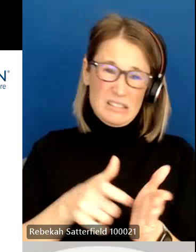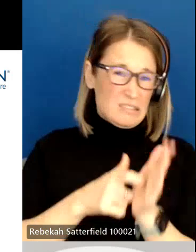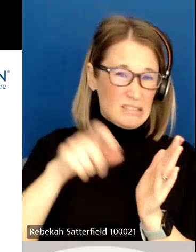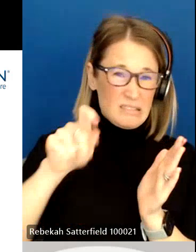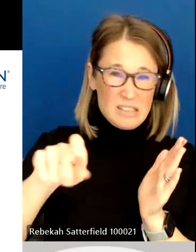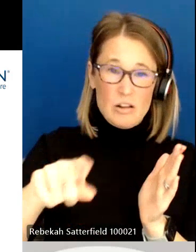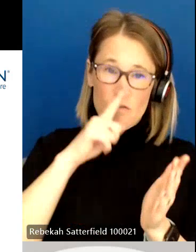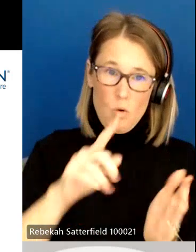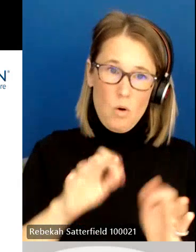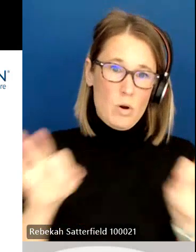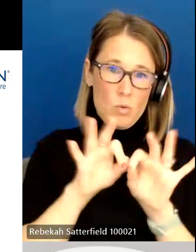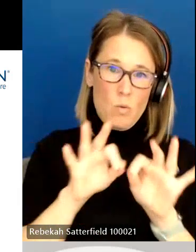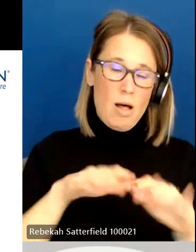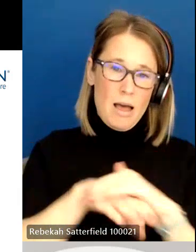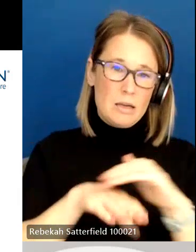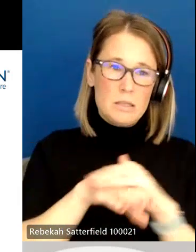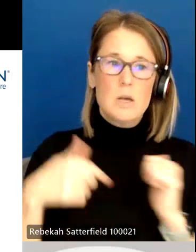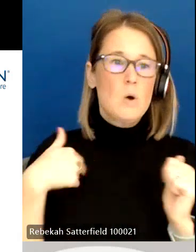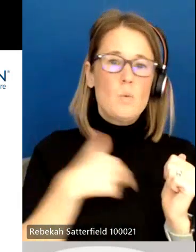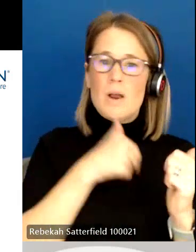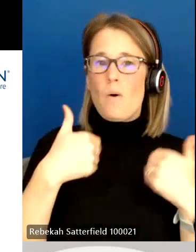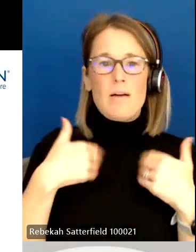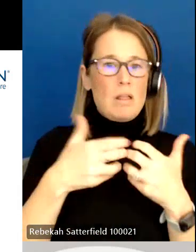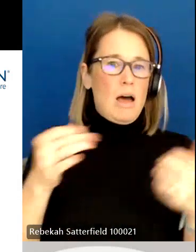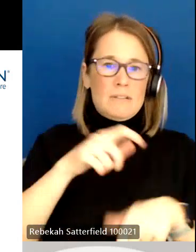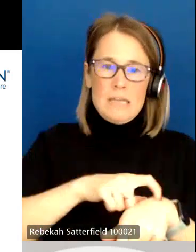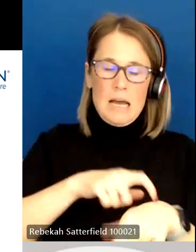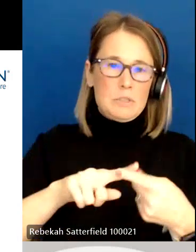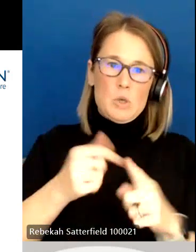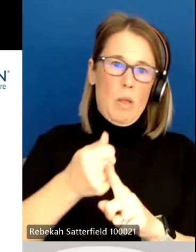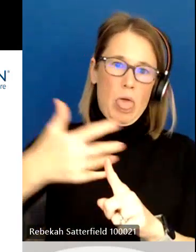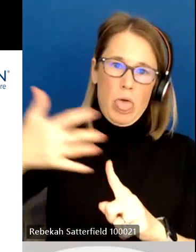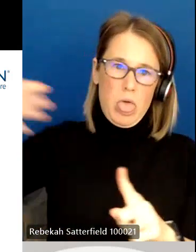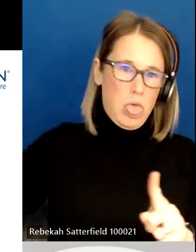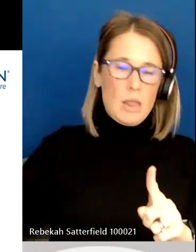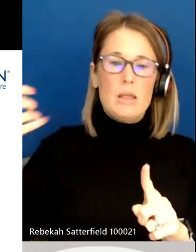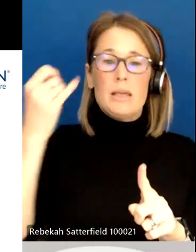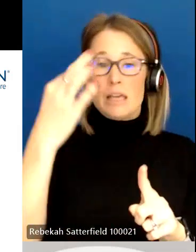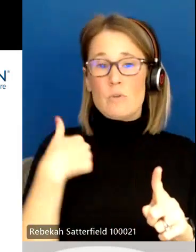lot of time or any time to honestly go into this further today if we have any time at the January